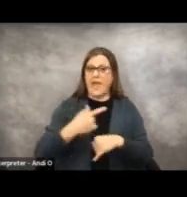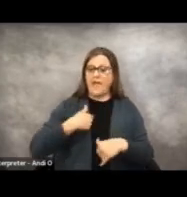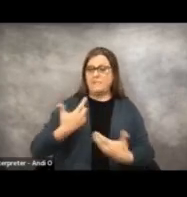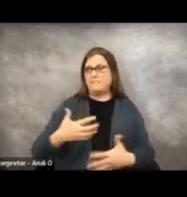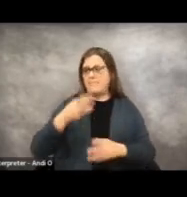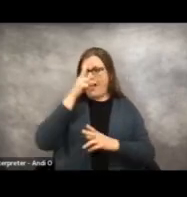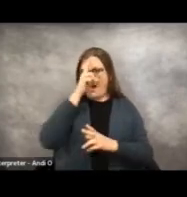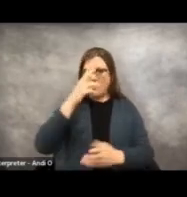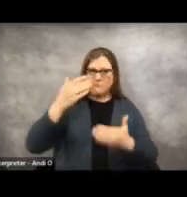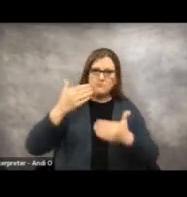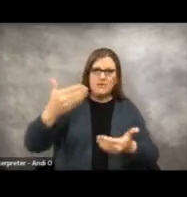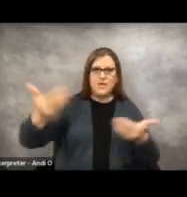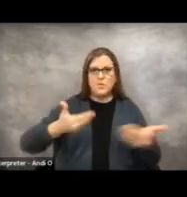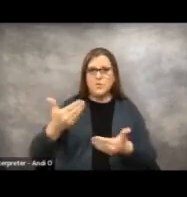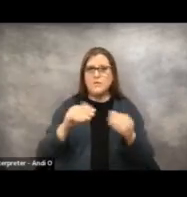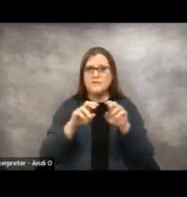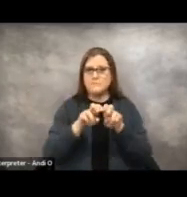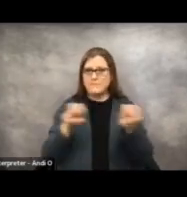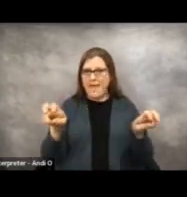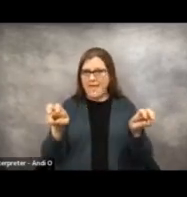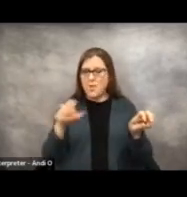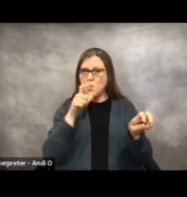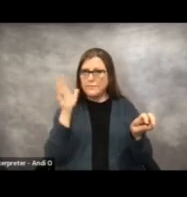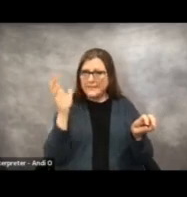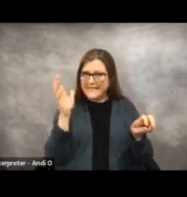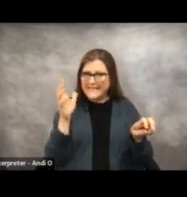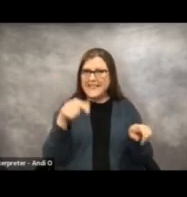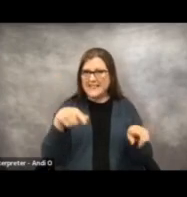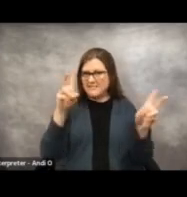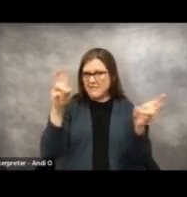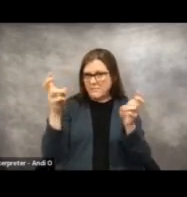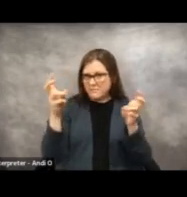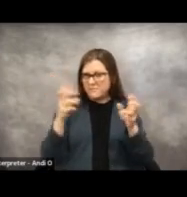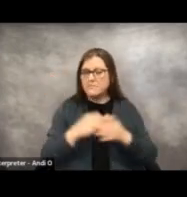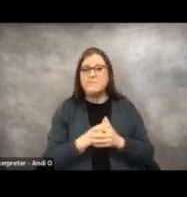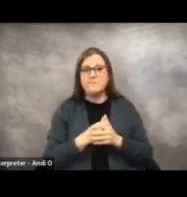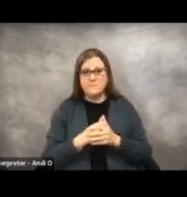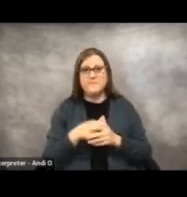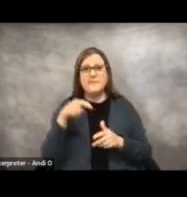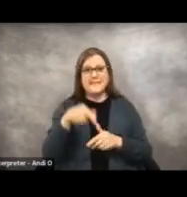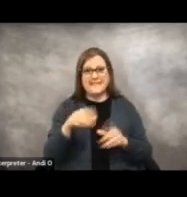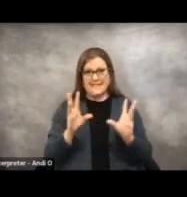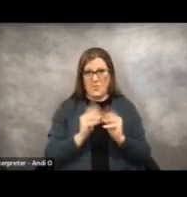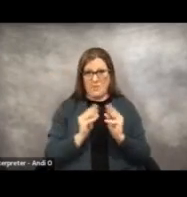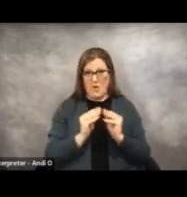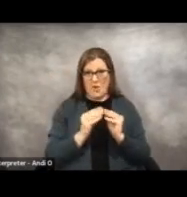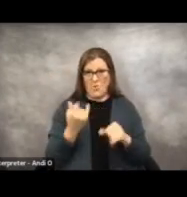our panel. And the topic of what we'll be talking about. This webinar today is a culmination